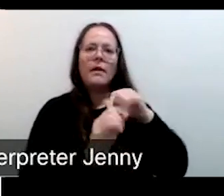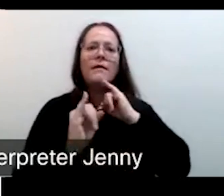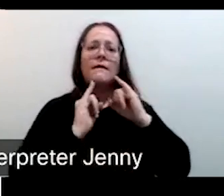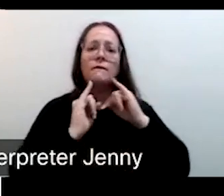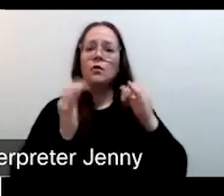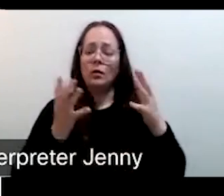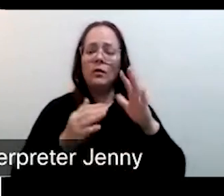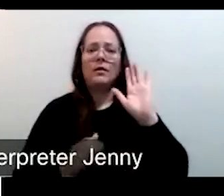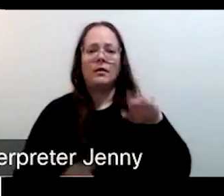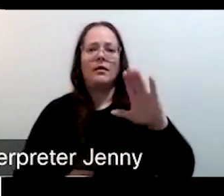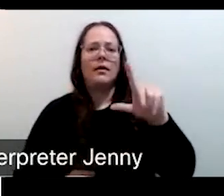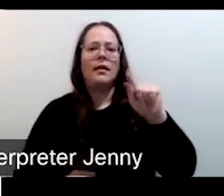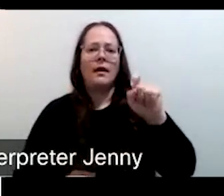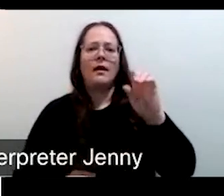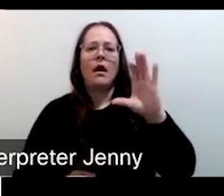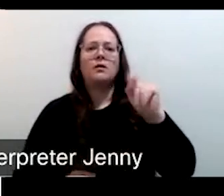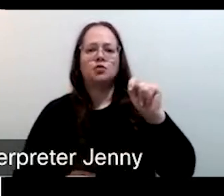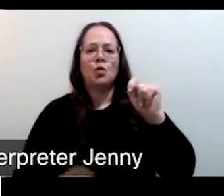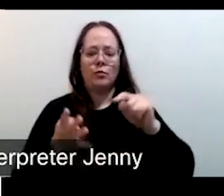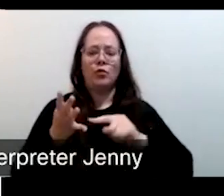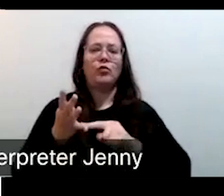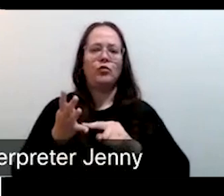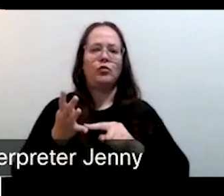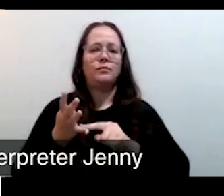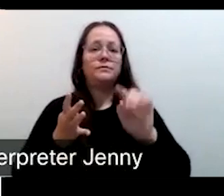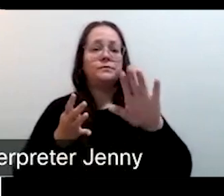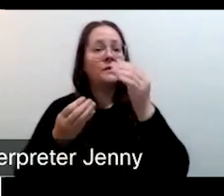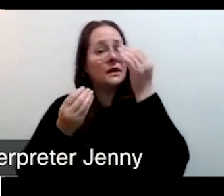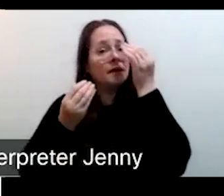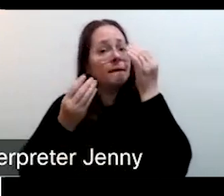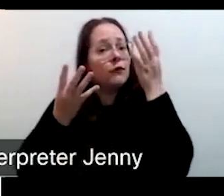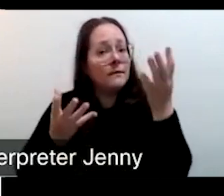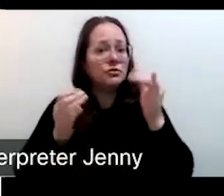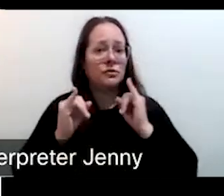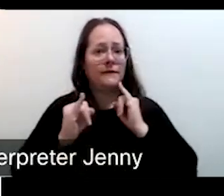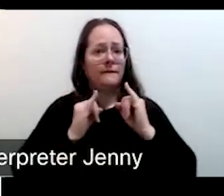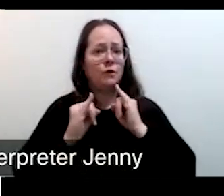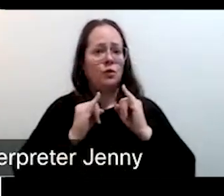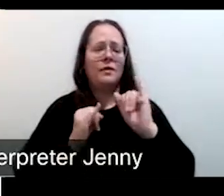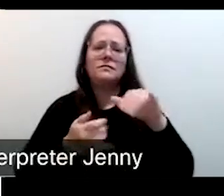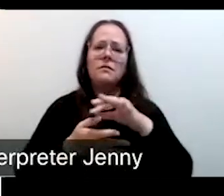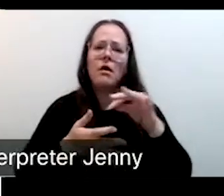The informational interview is an optional opportunity for WRP participants to learn